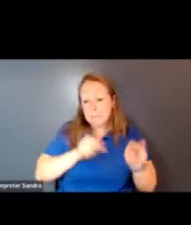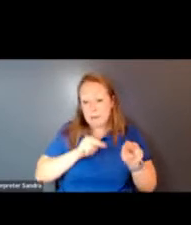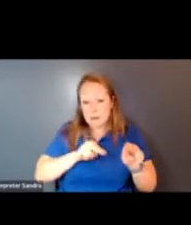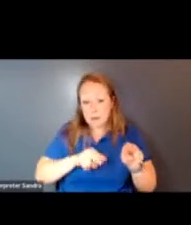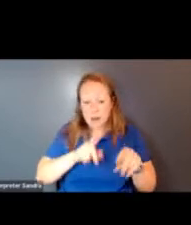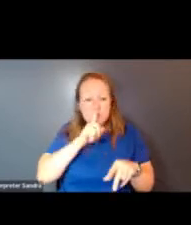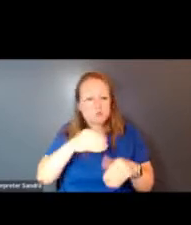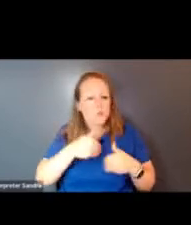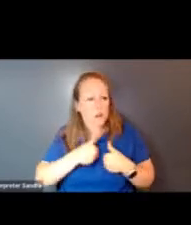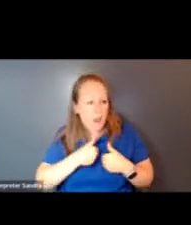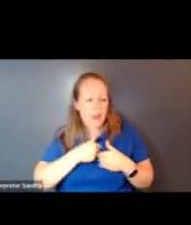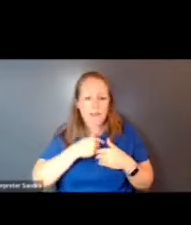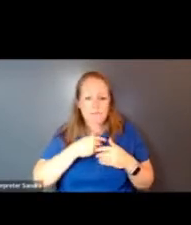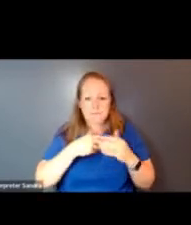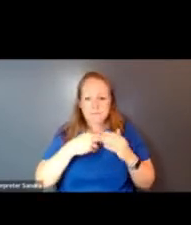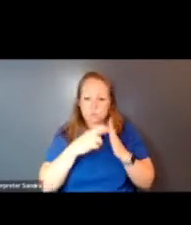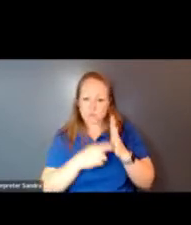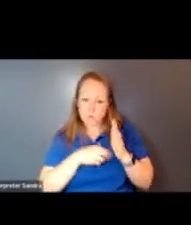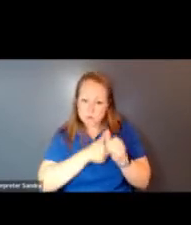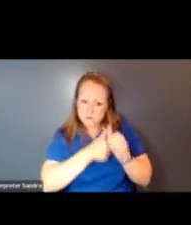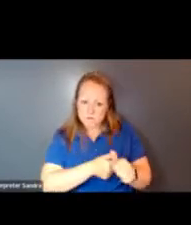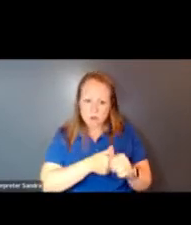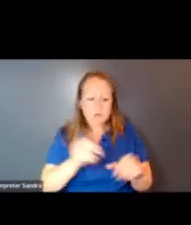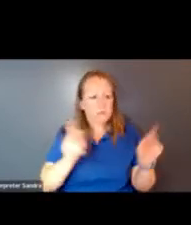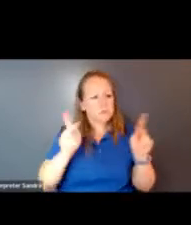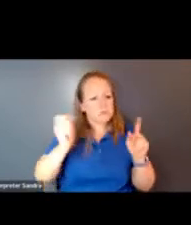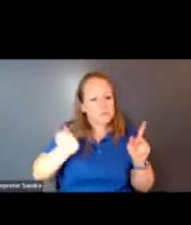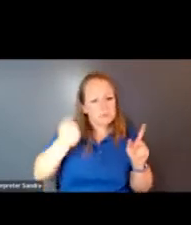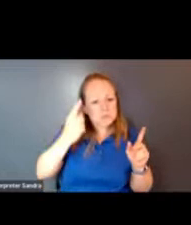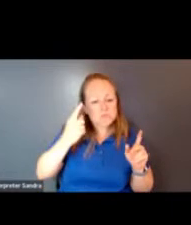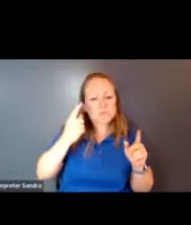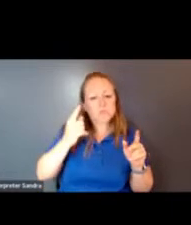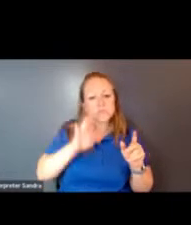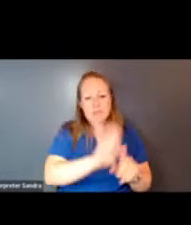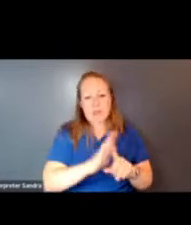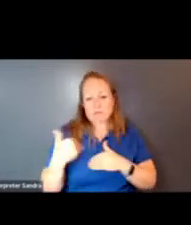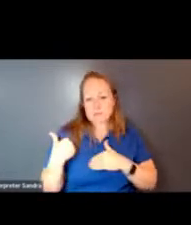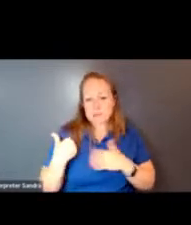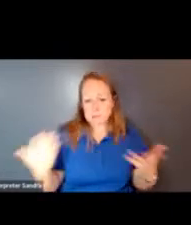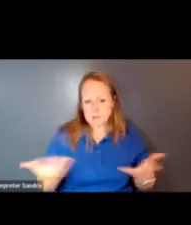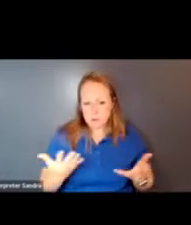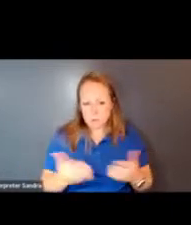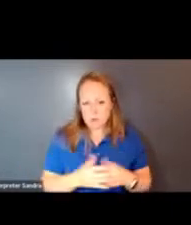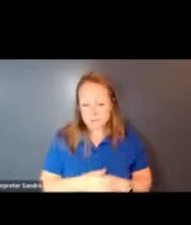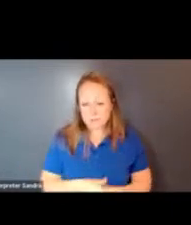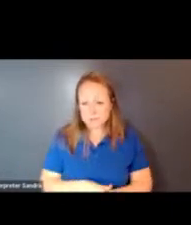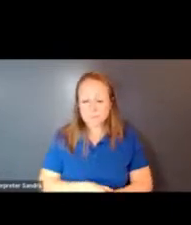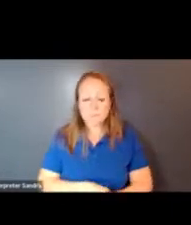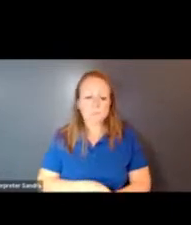appropriate rules are being followed. And people understand really what their responsibilities are, if you self direct. So next slide,